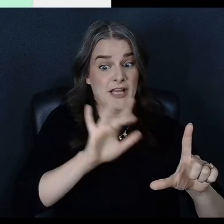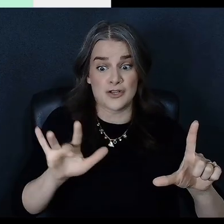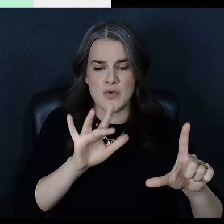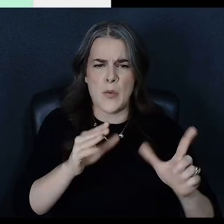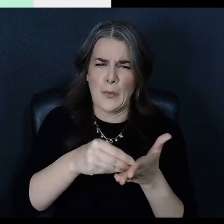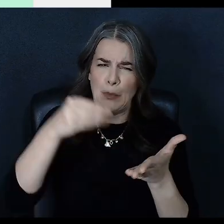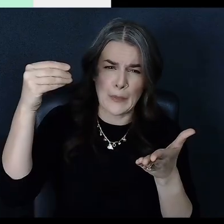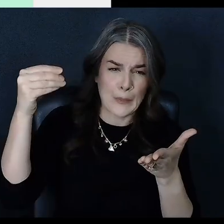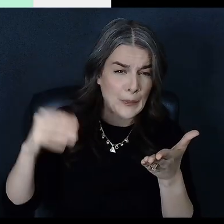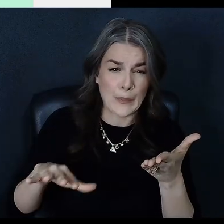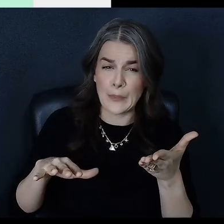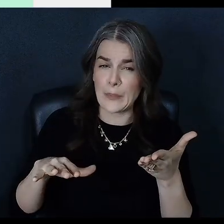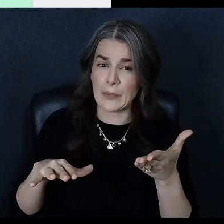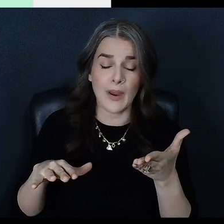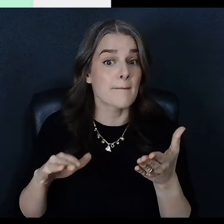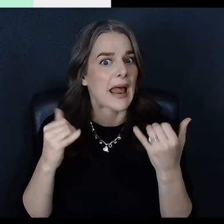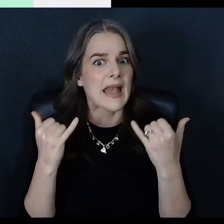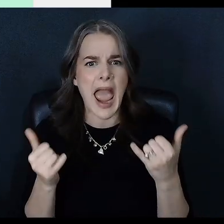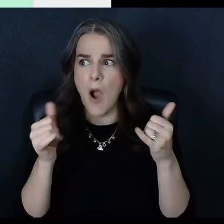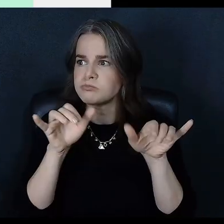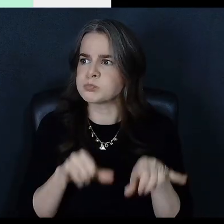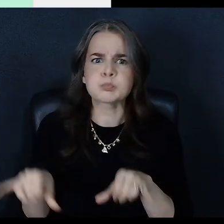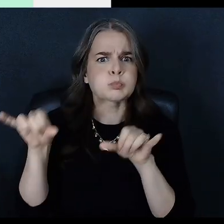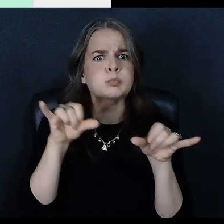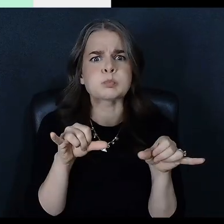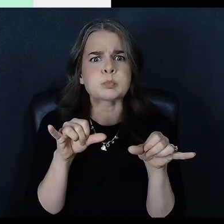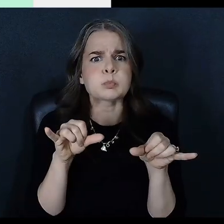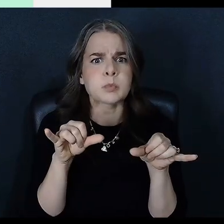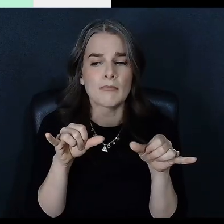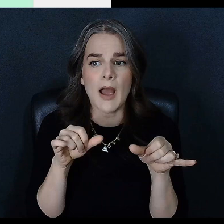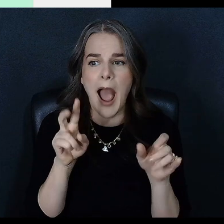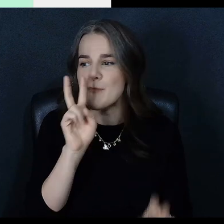I mean, we're talking about every single device. I'm eyeballing my whole desk right now,